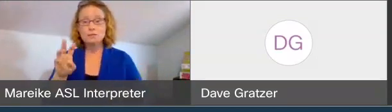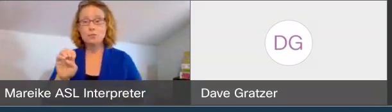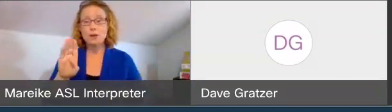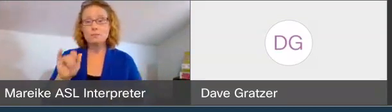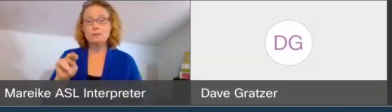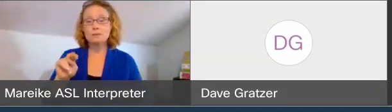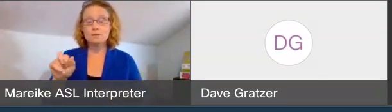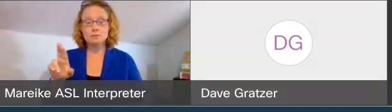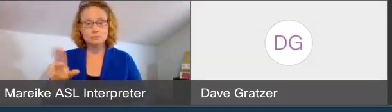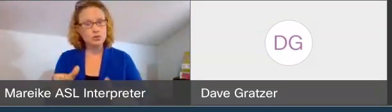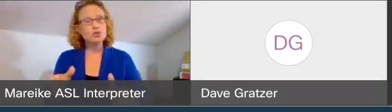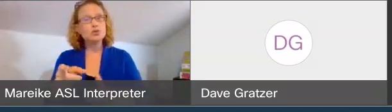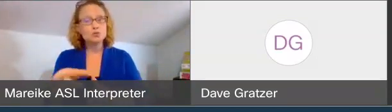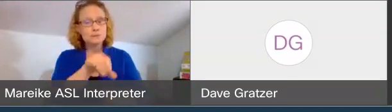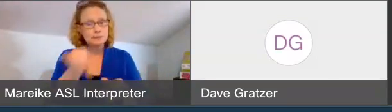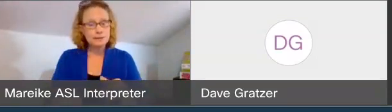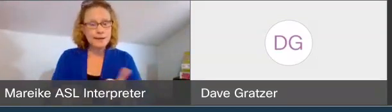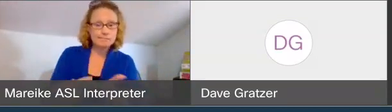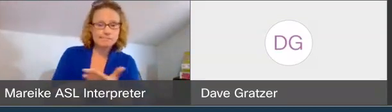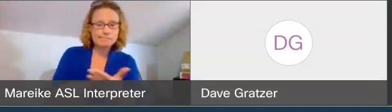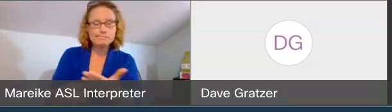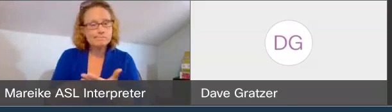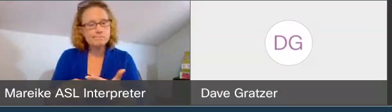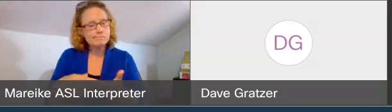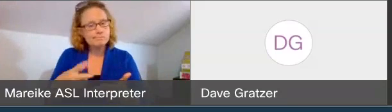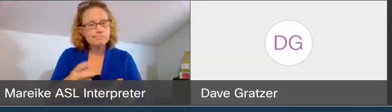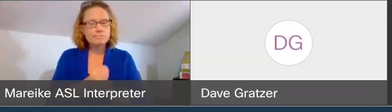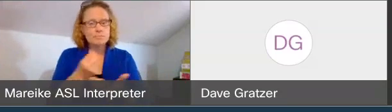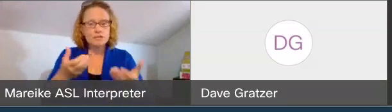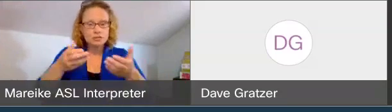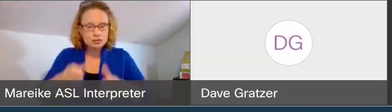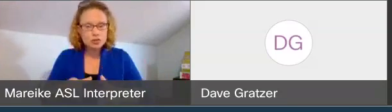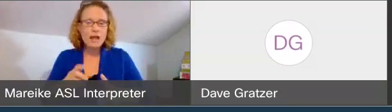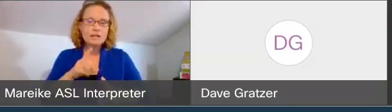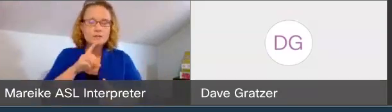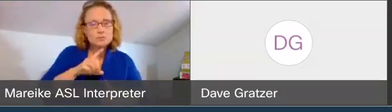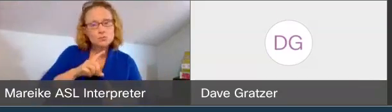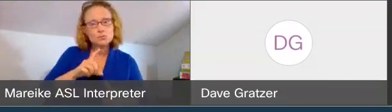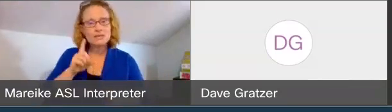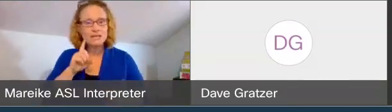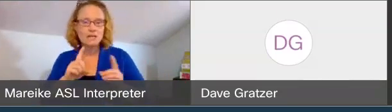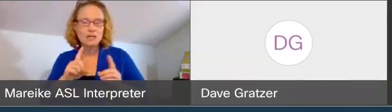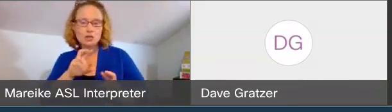you to do so, because this will allow you to not only get some response to your questions, but hear